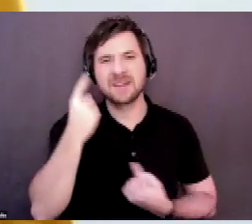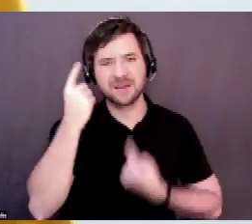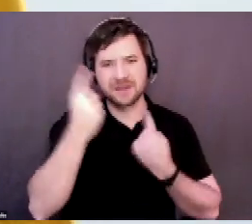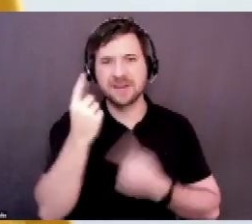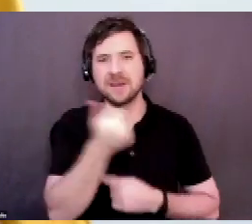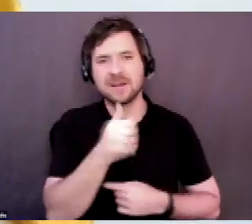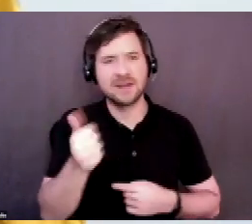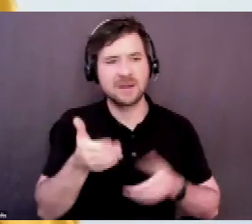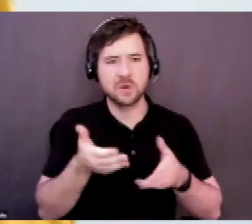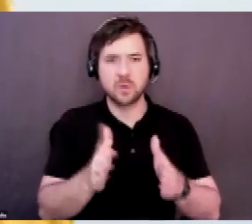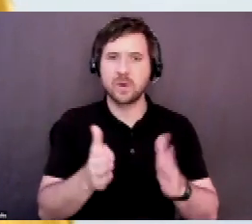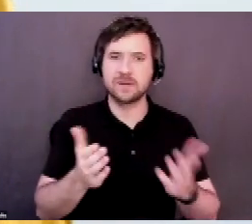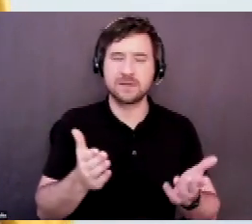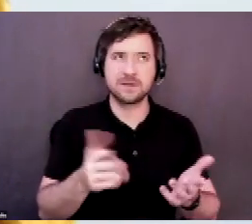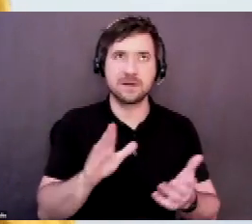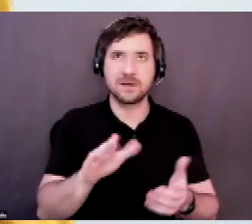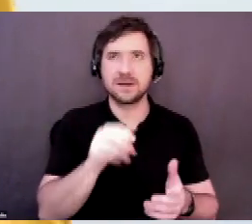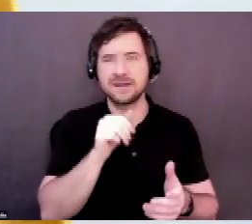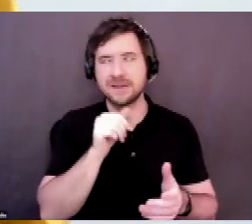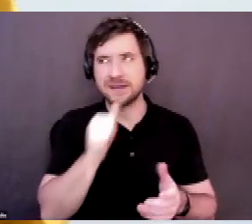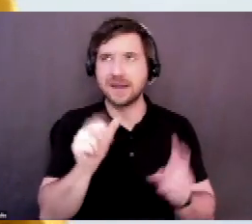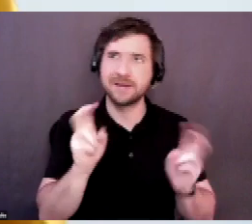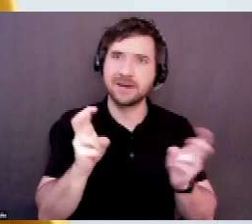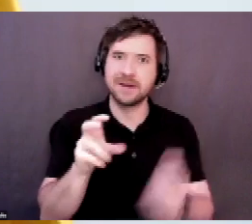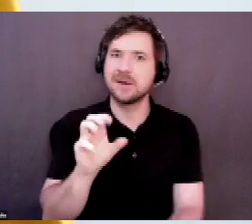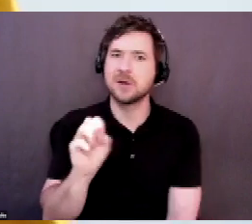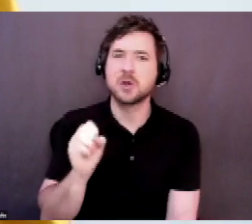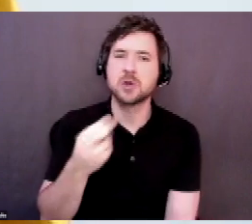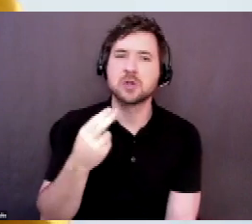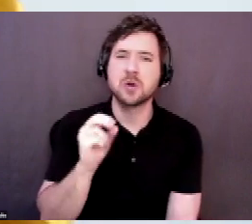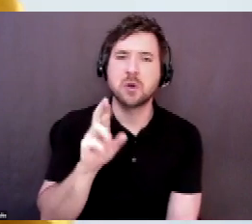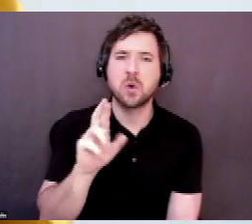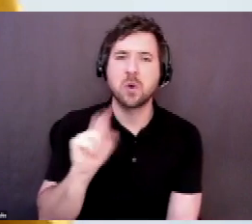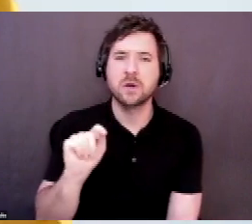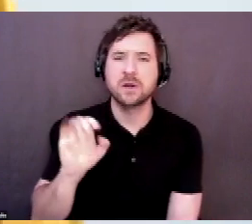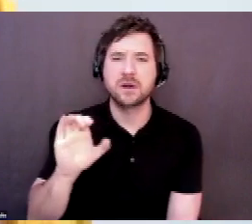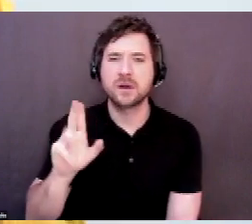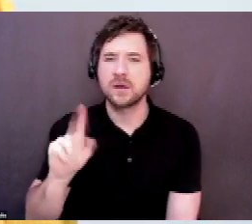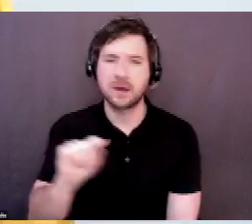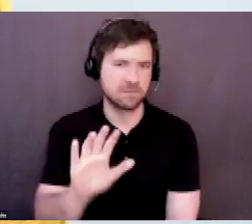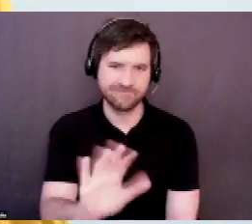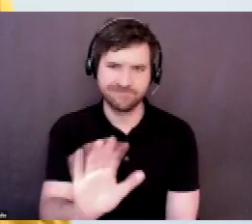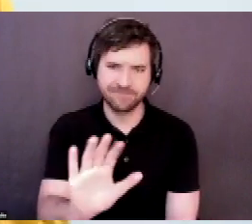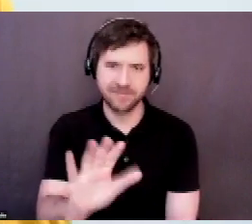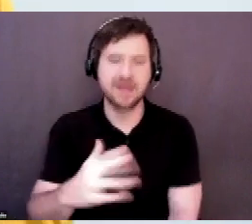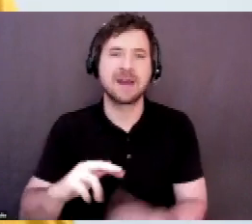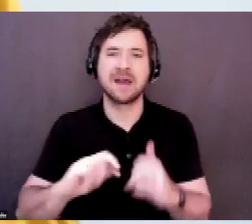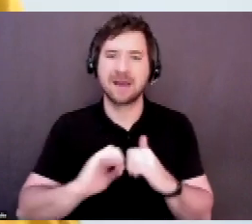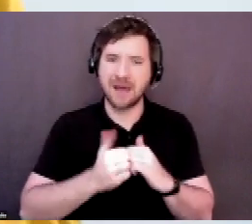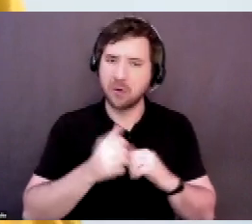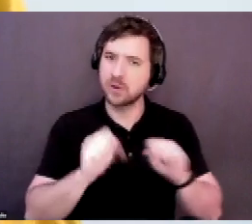I don't want to say make shortcuts, but lean into your community Those first few weeks of my second when she was delivered,